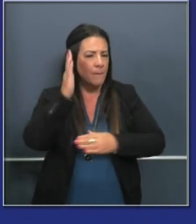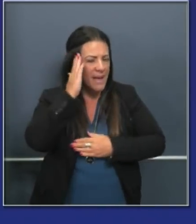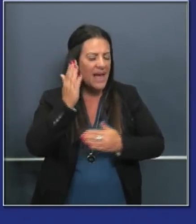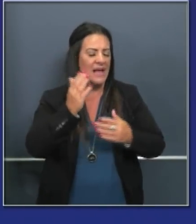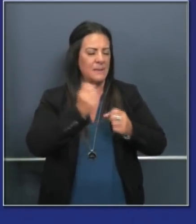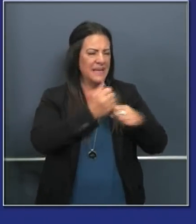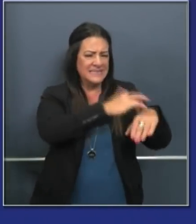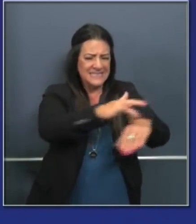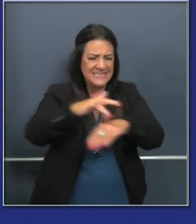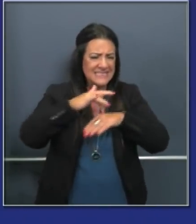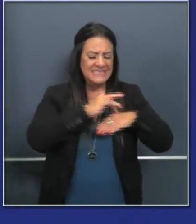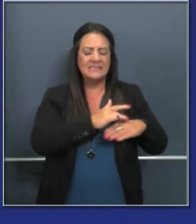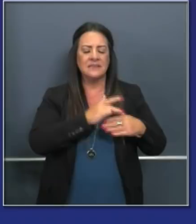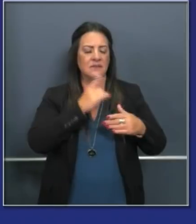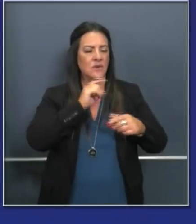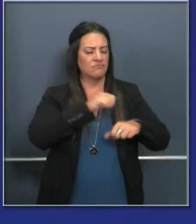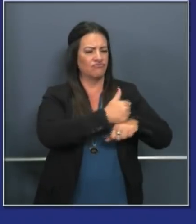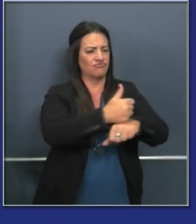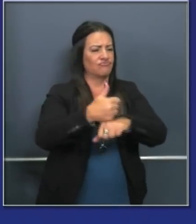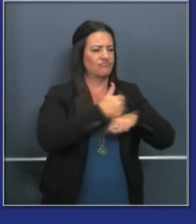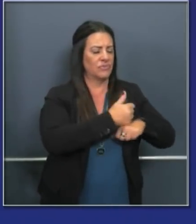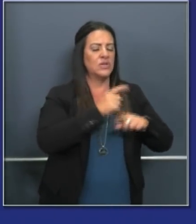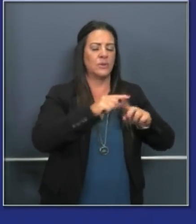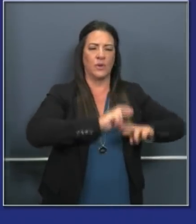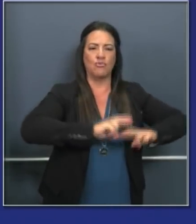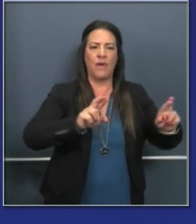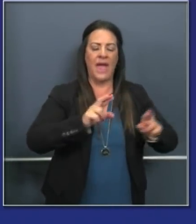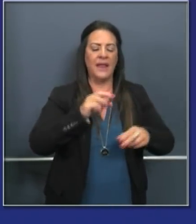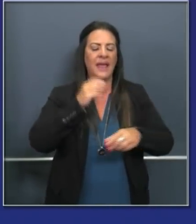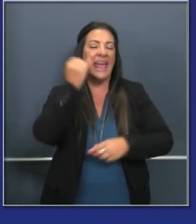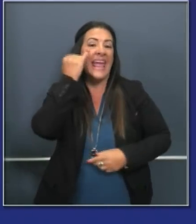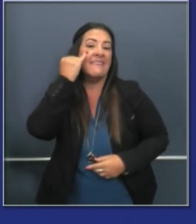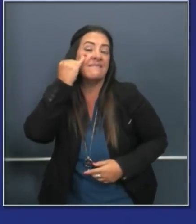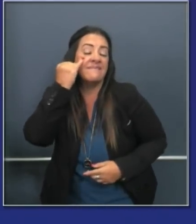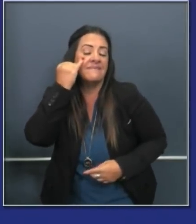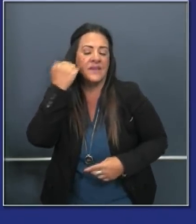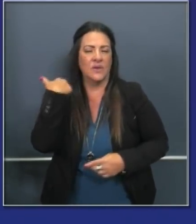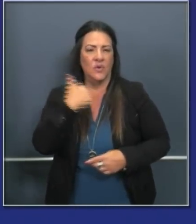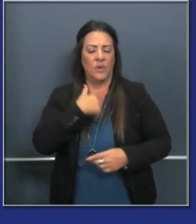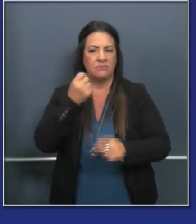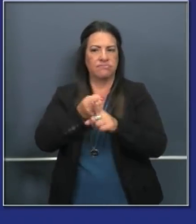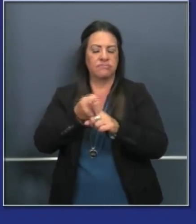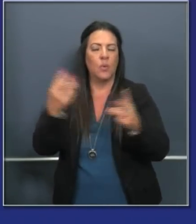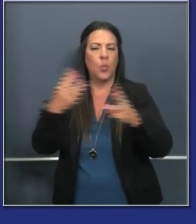PEOPLE ARE NEED OF SUPPORT AND HELP THAT WE ARE THERE TO PROVIDE IT IN A PROACTIVE